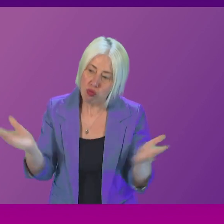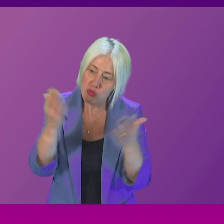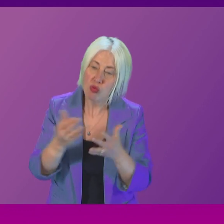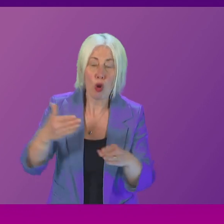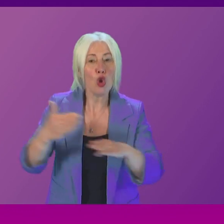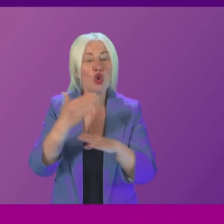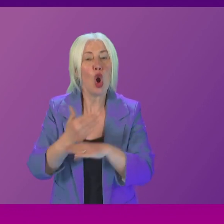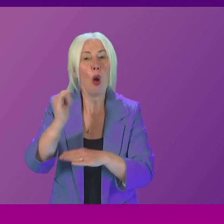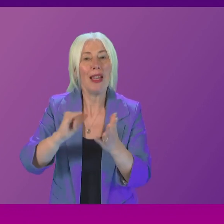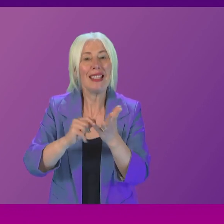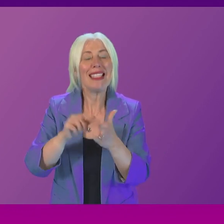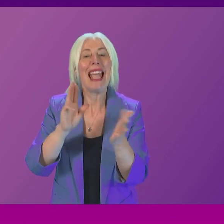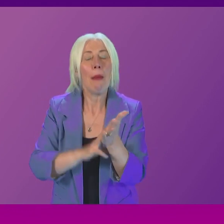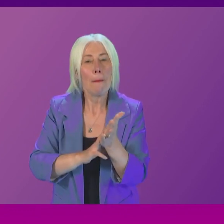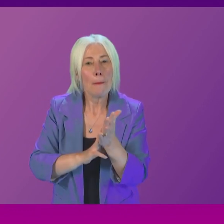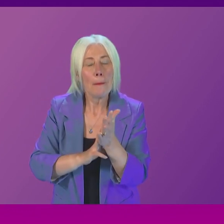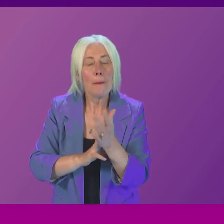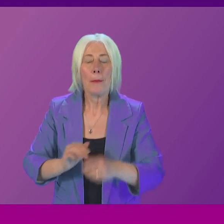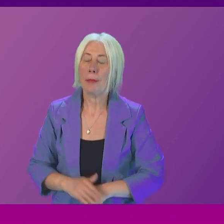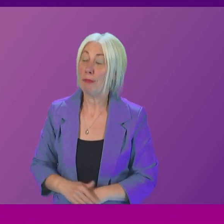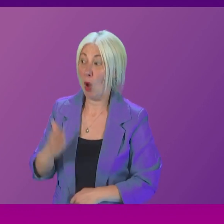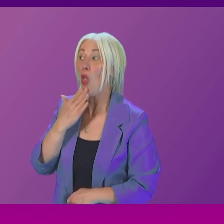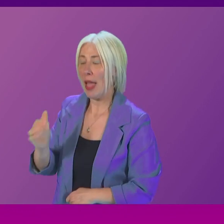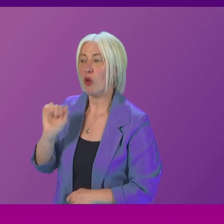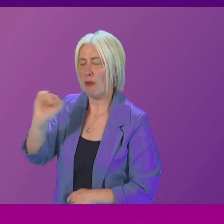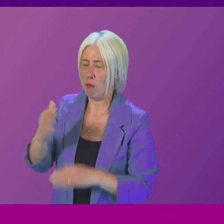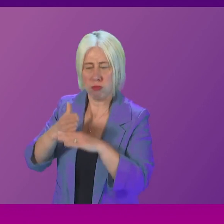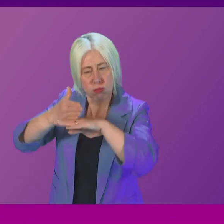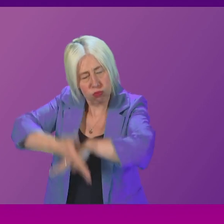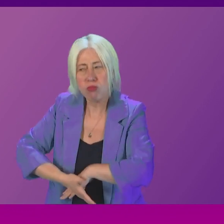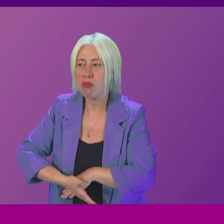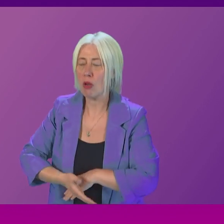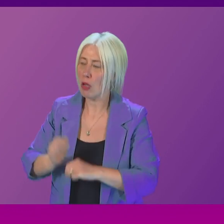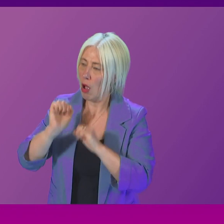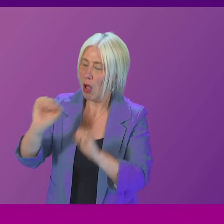I thank Audrey Nicoll for the excellent work that she is doing, and I give my apologies